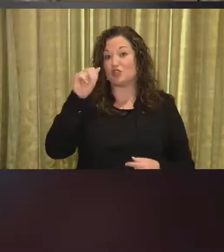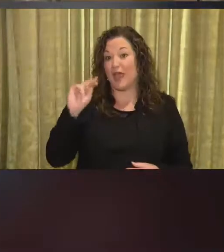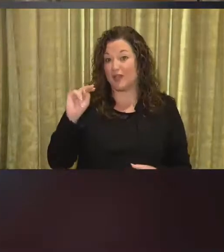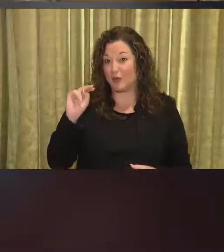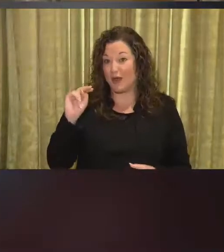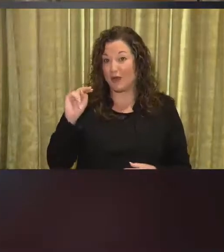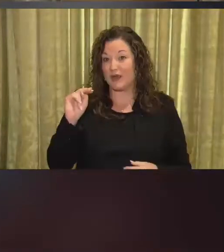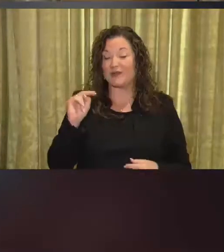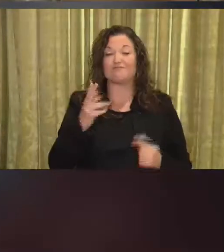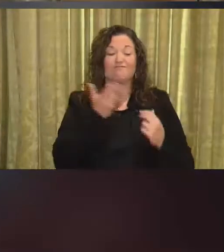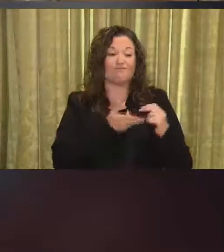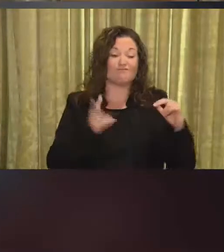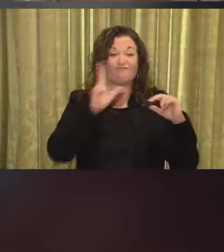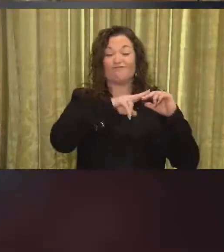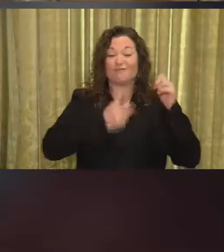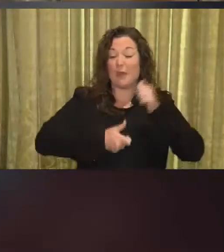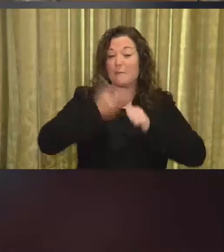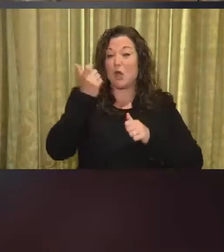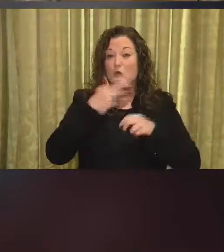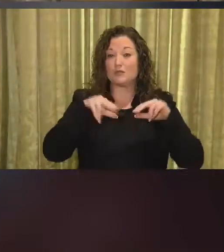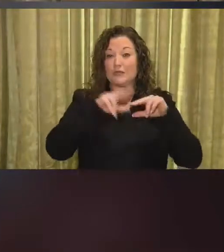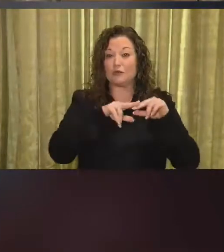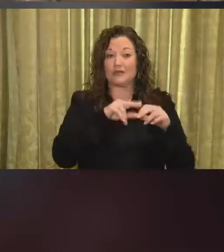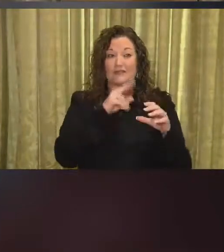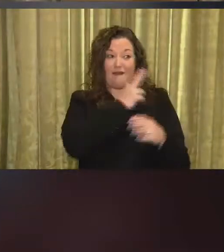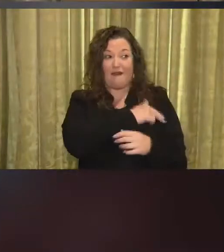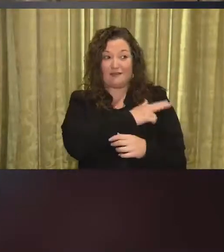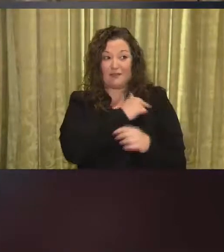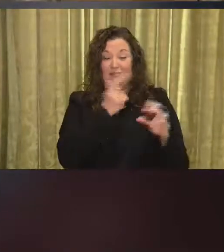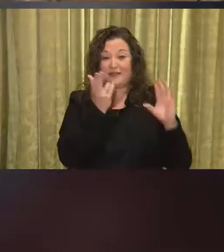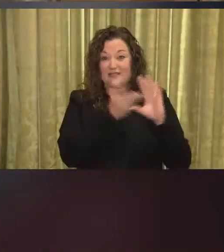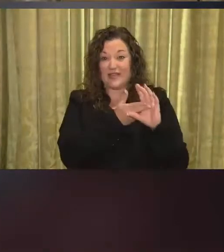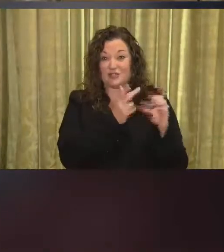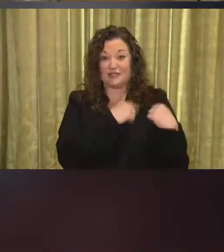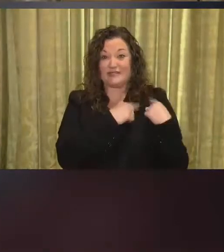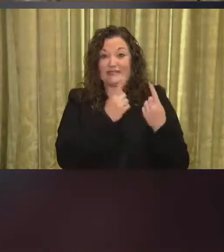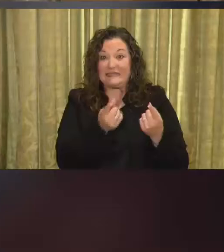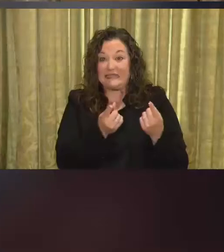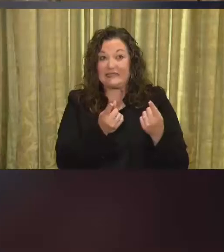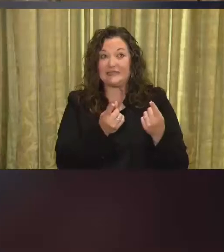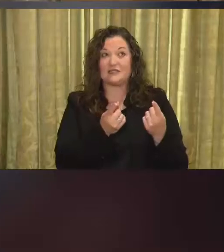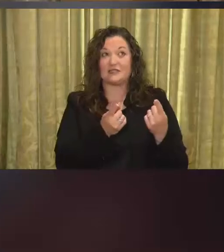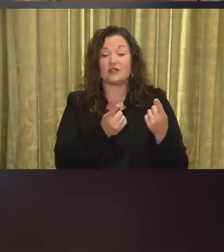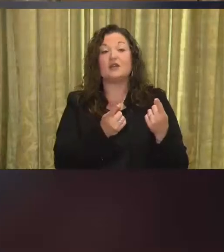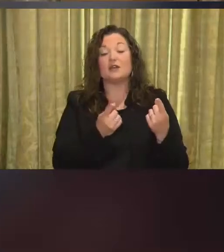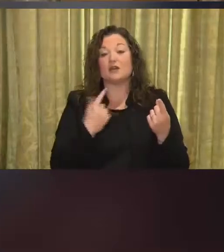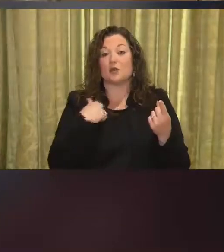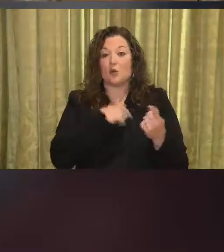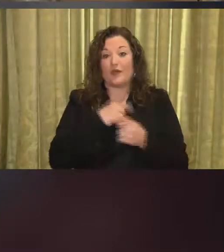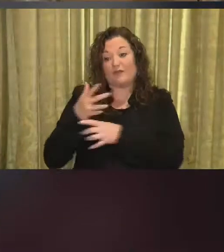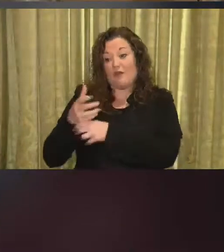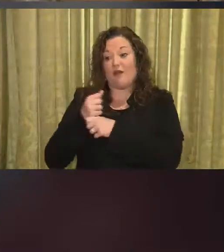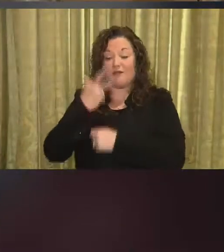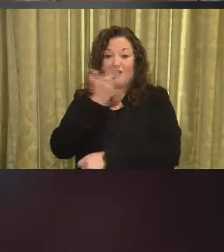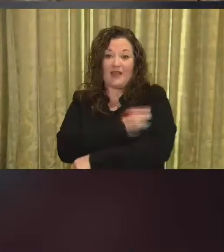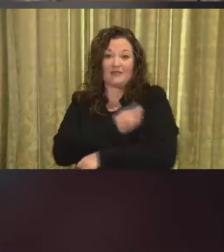It is the largest increase in hospitalizations since we've had the vaccination available to